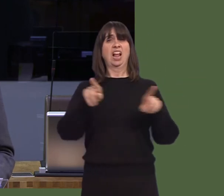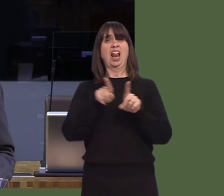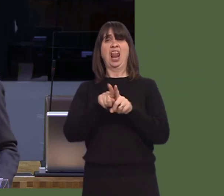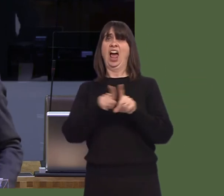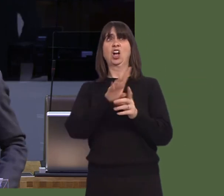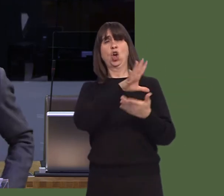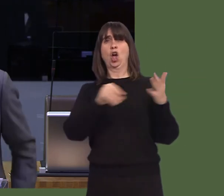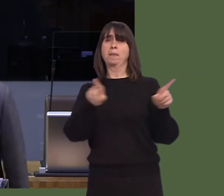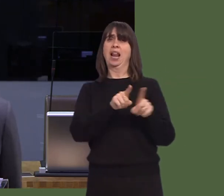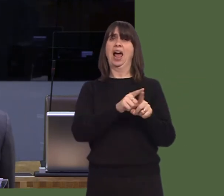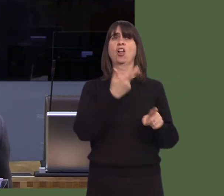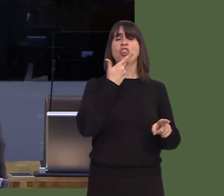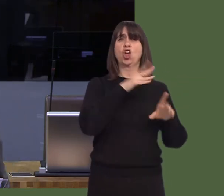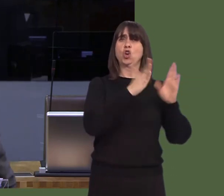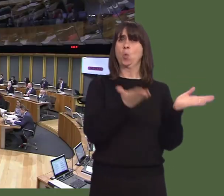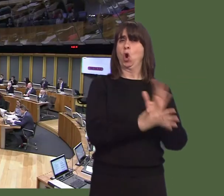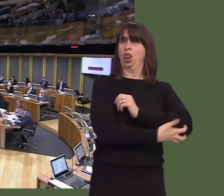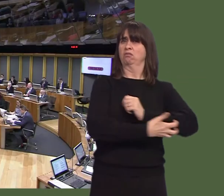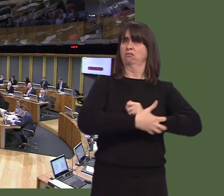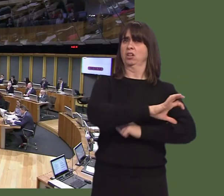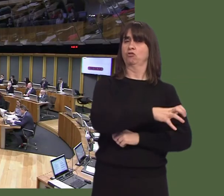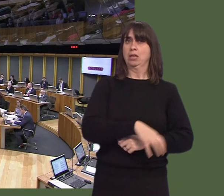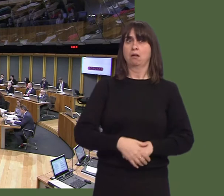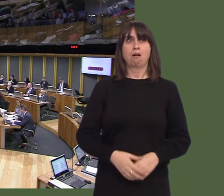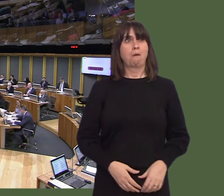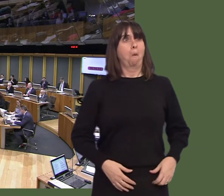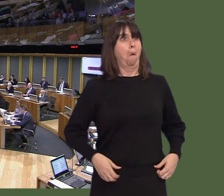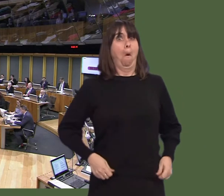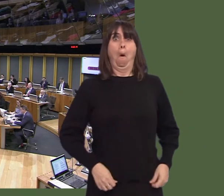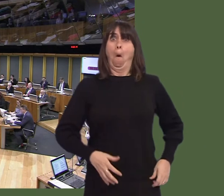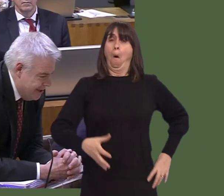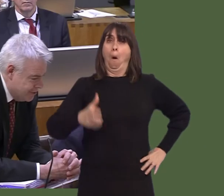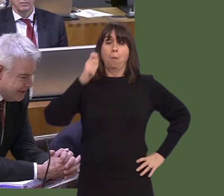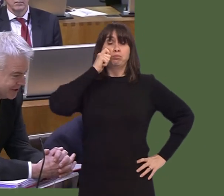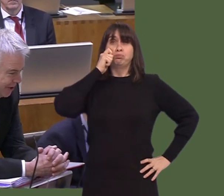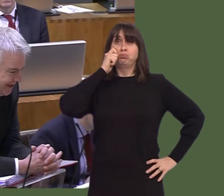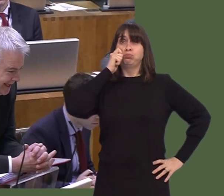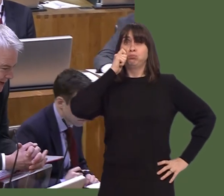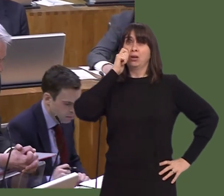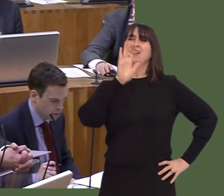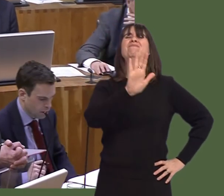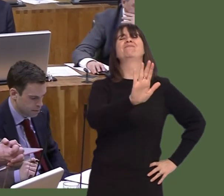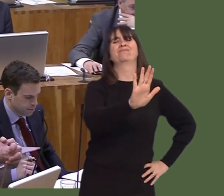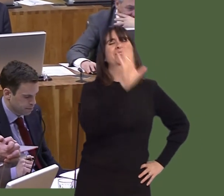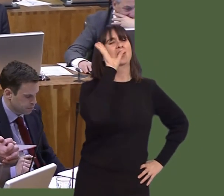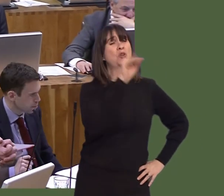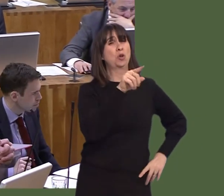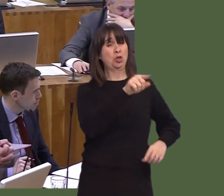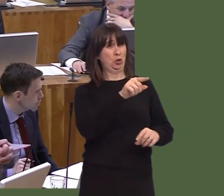Will the First Minister make a statement on the implications of EU withdrawal for the port of Holyhead?